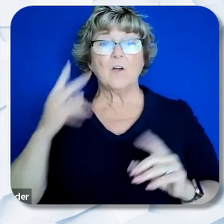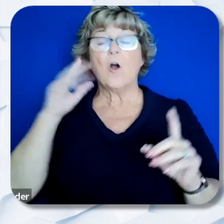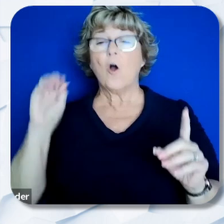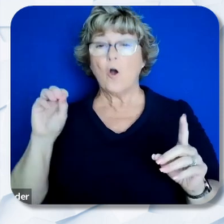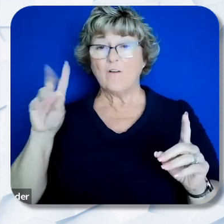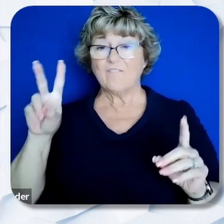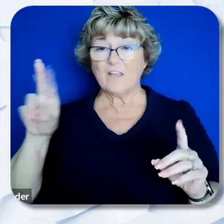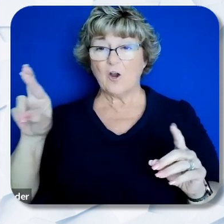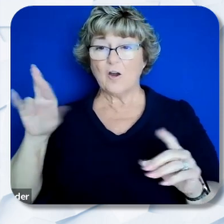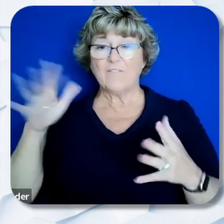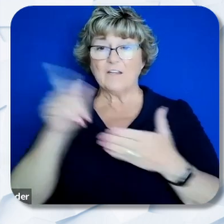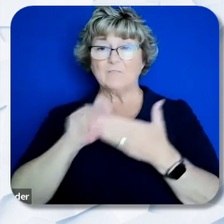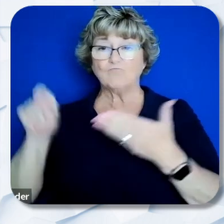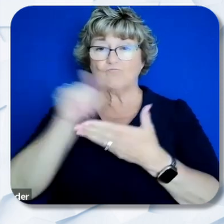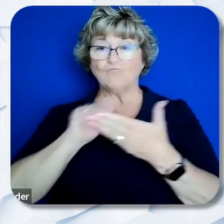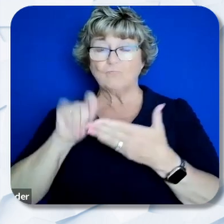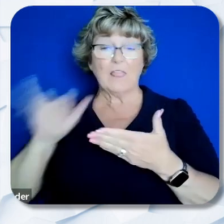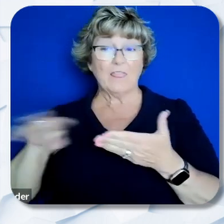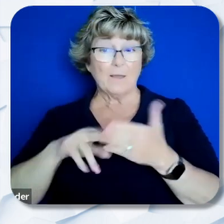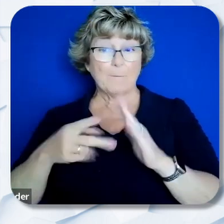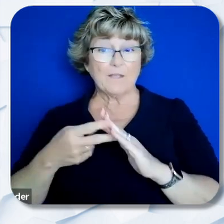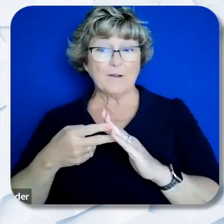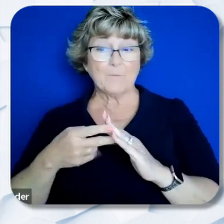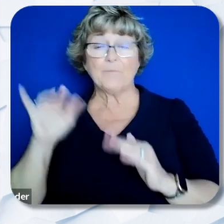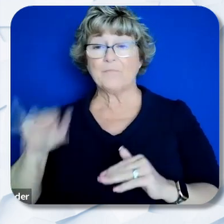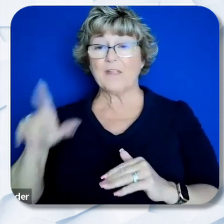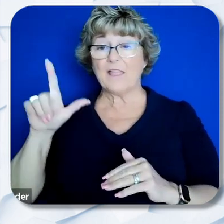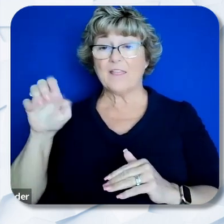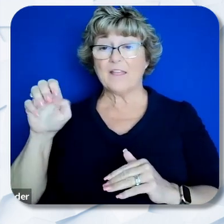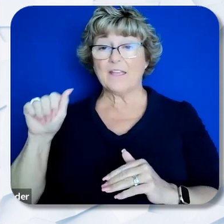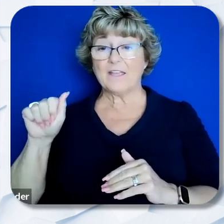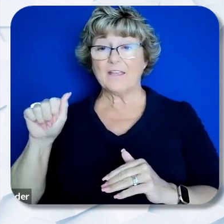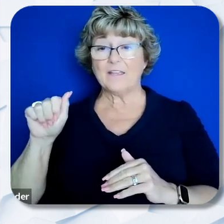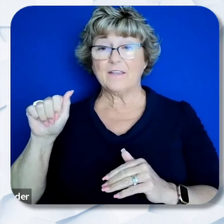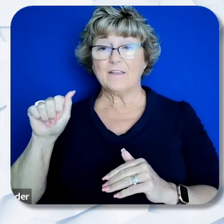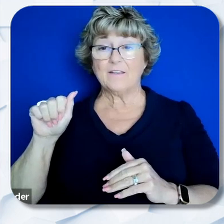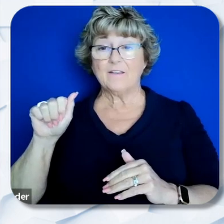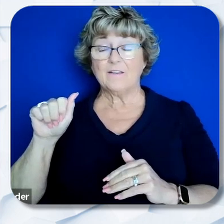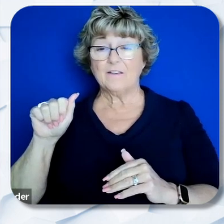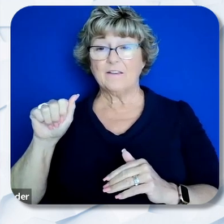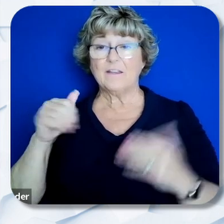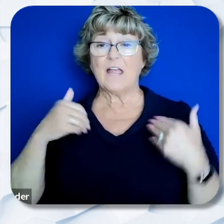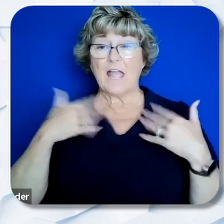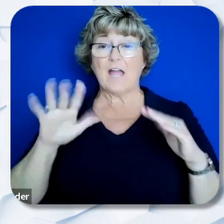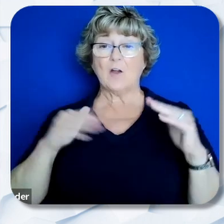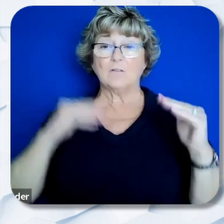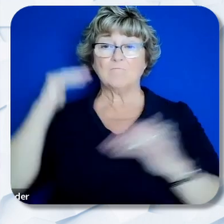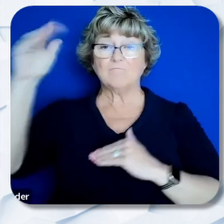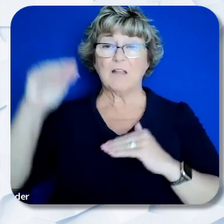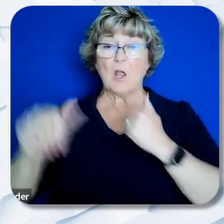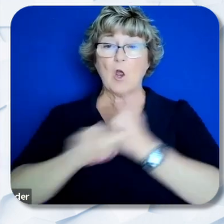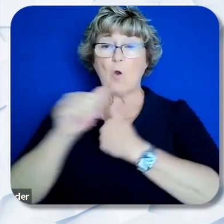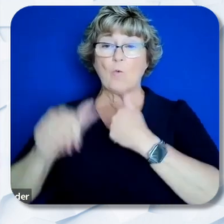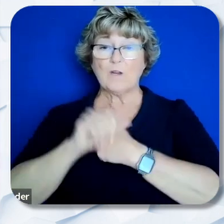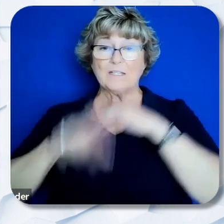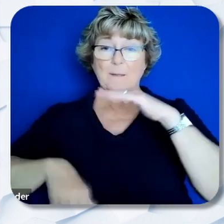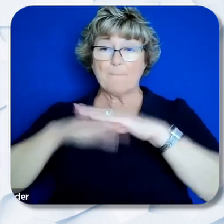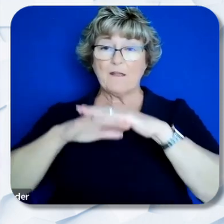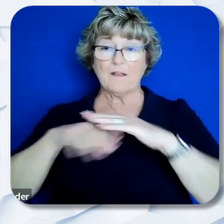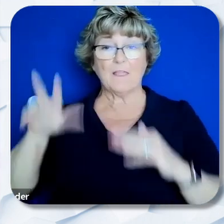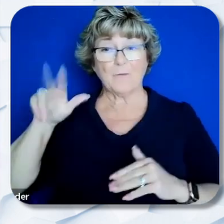circled. That means that the LEA has exceeded the risk ratio maximum, which is 3.0 for that